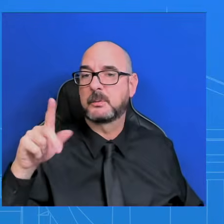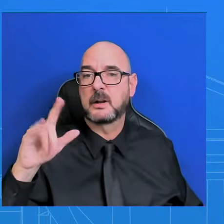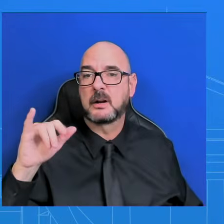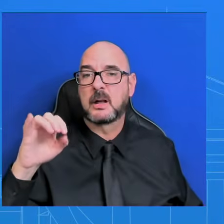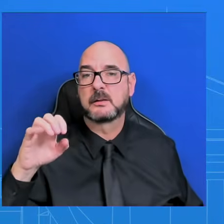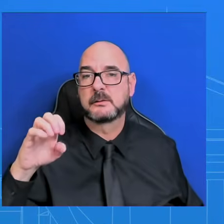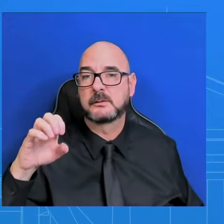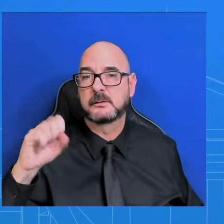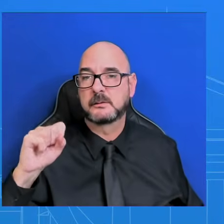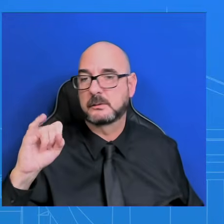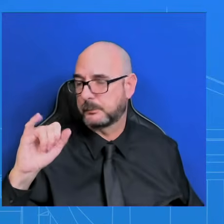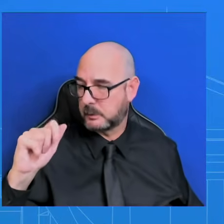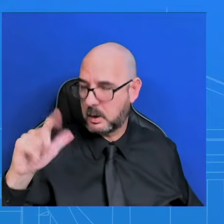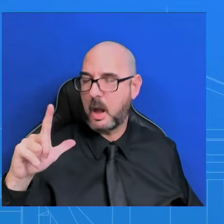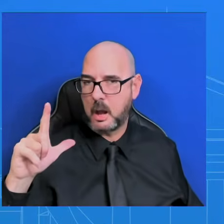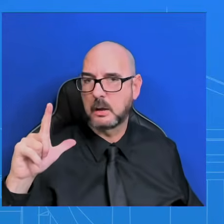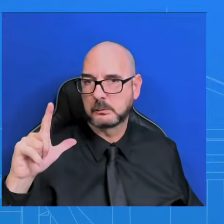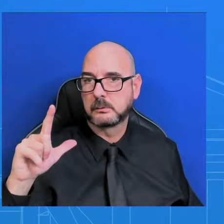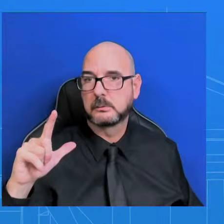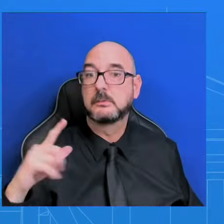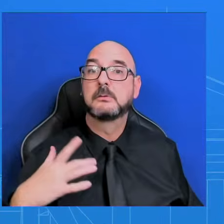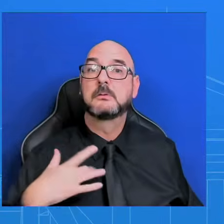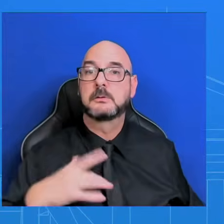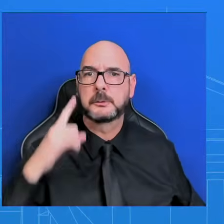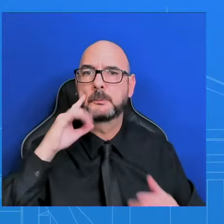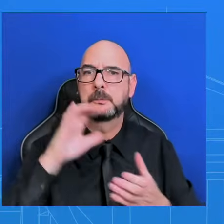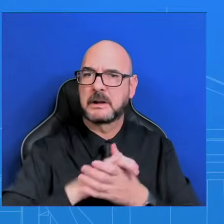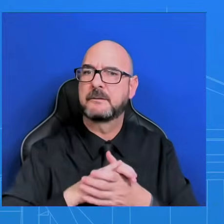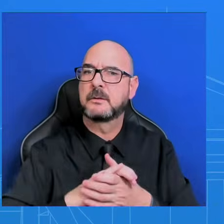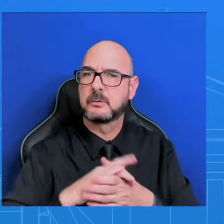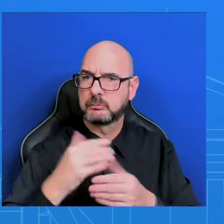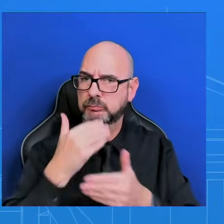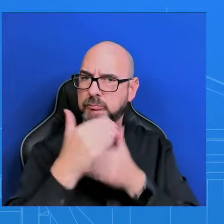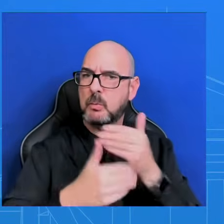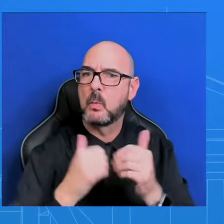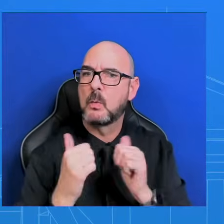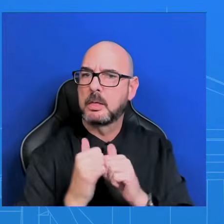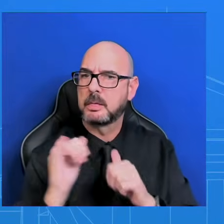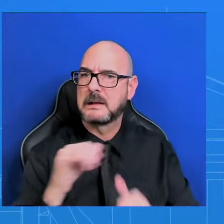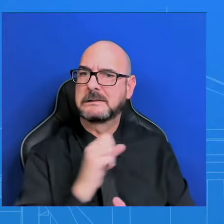in terms of working in a bipartisan way with the -- with senators. And we'll see where this goes.